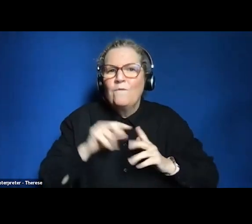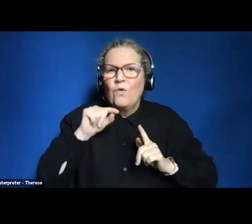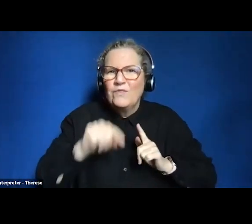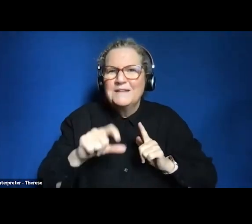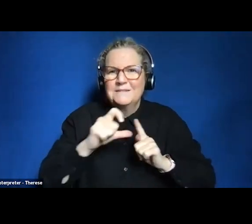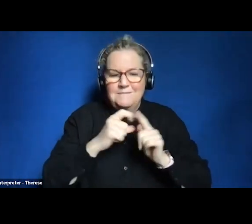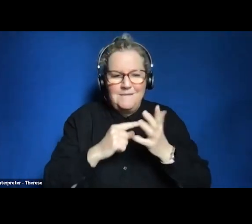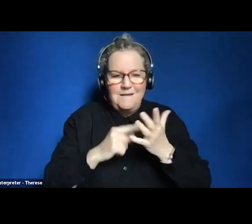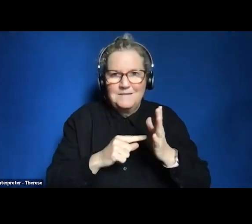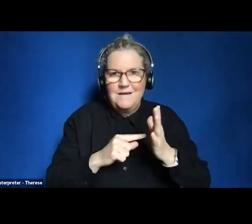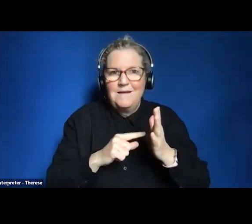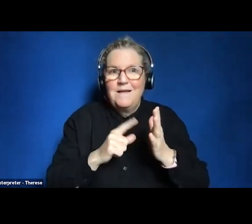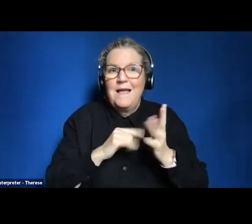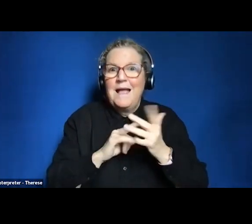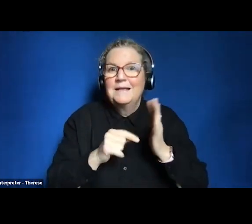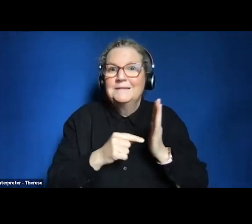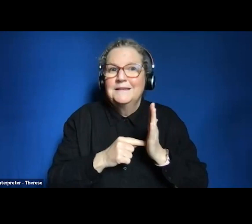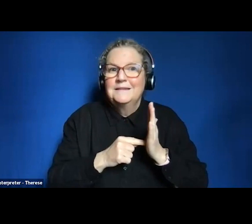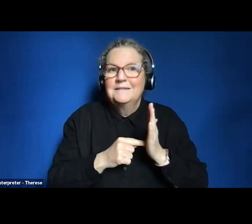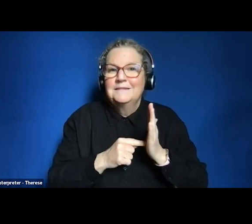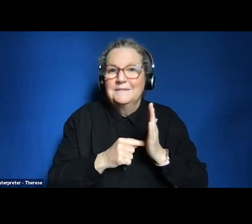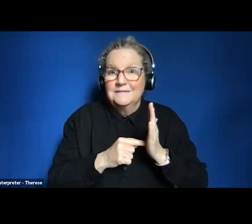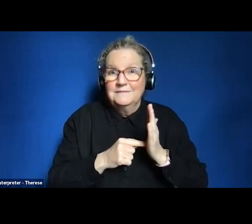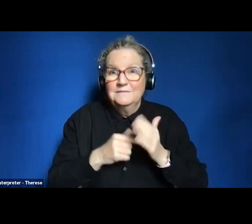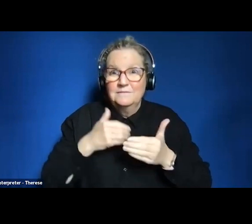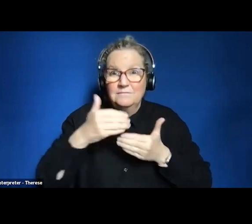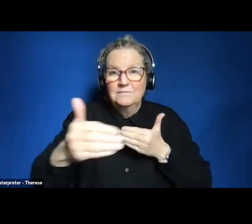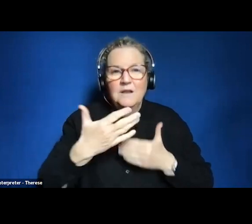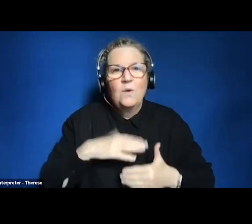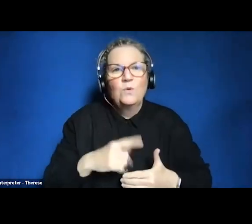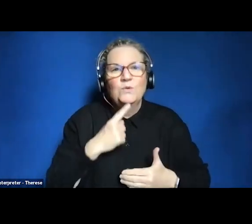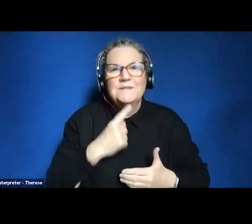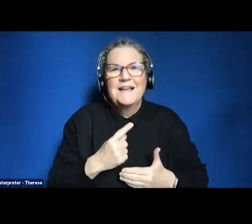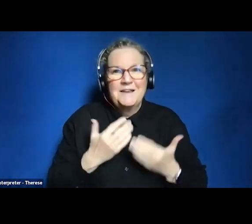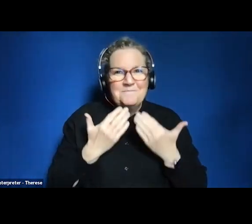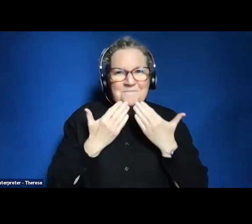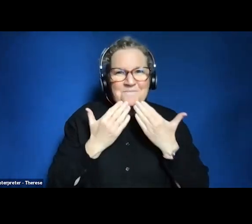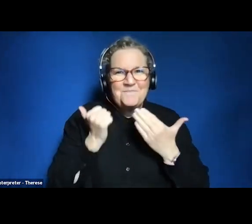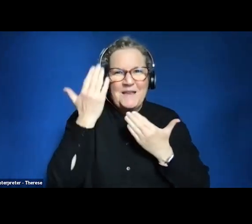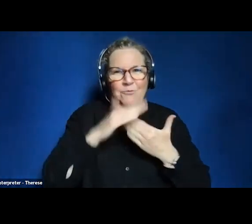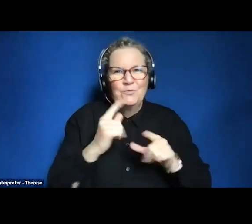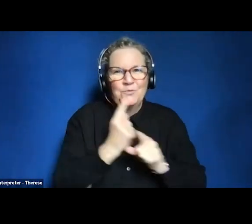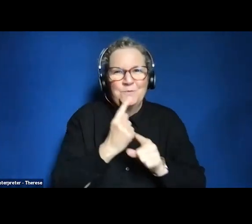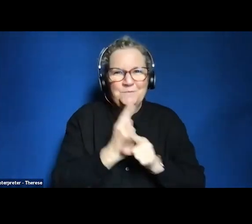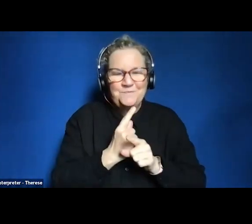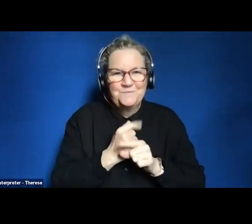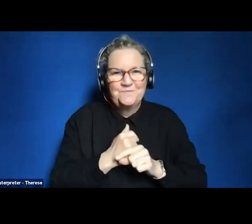So with that, I just want to say marrumbu, which is thank you, thank you for turning up not just to this forum